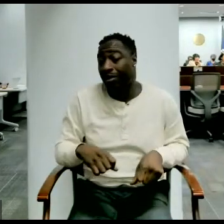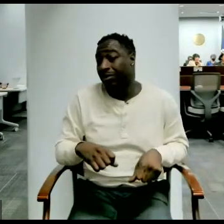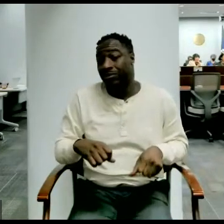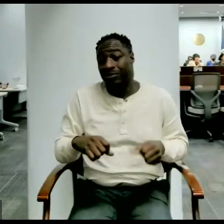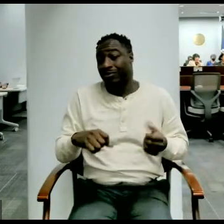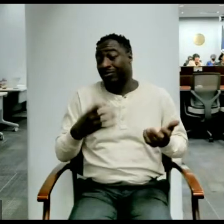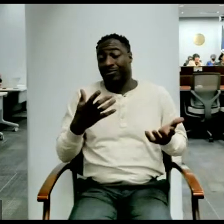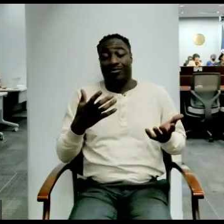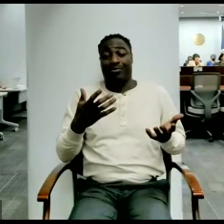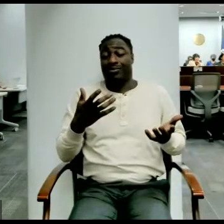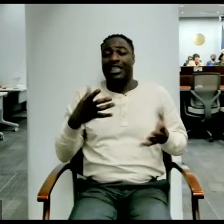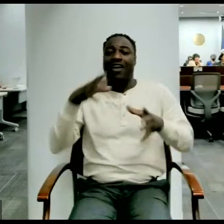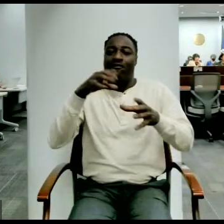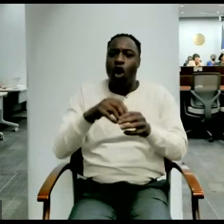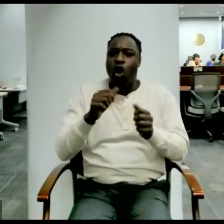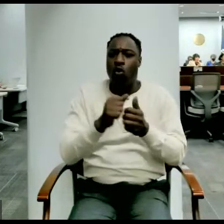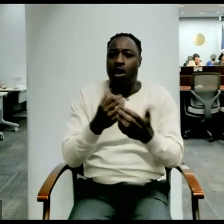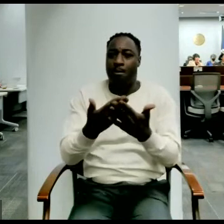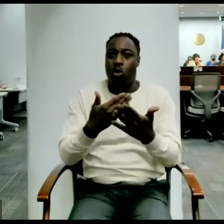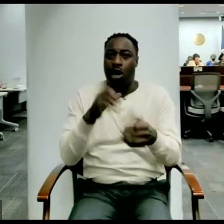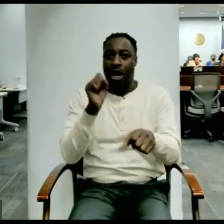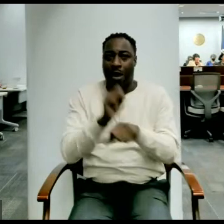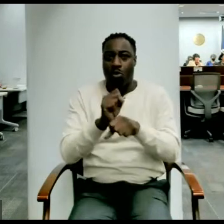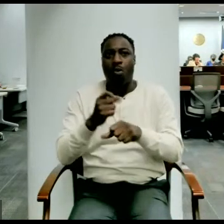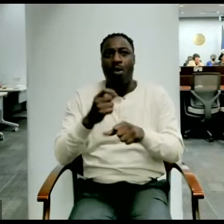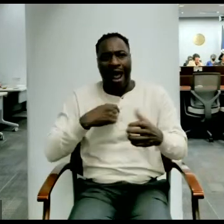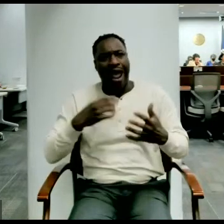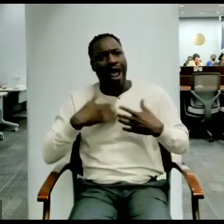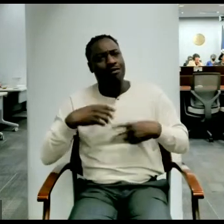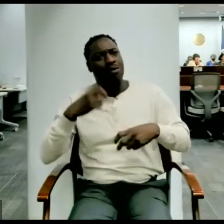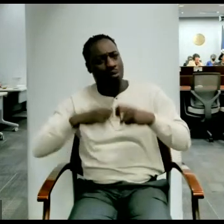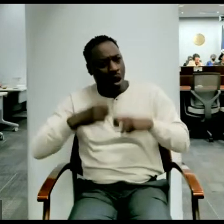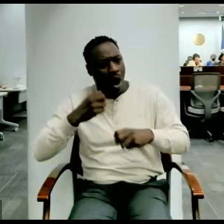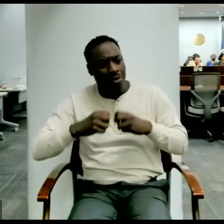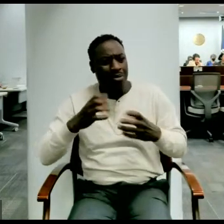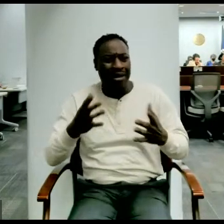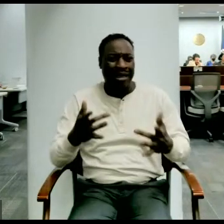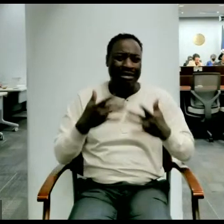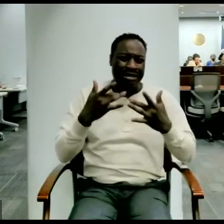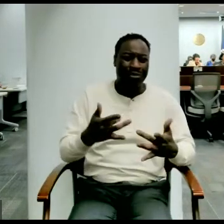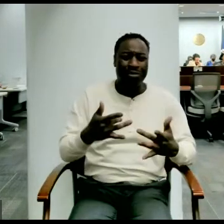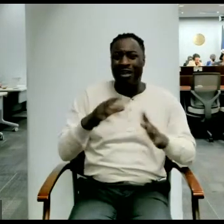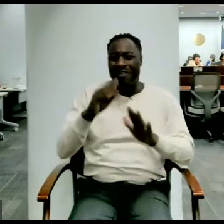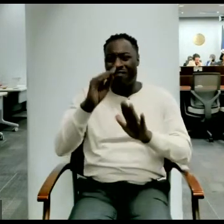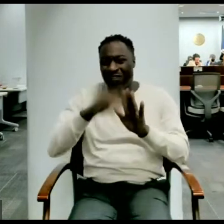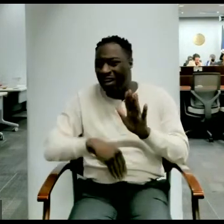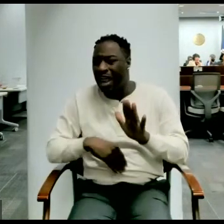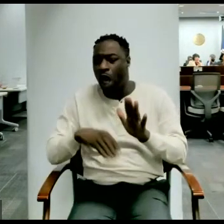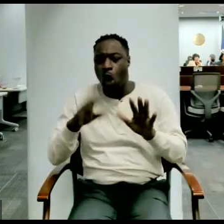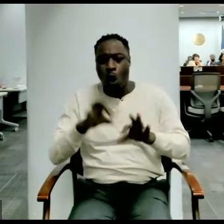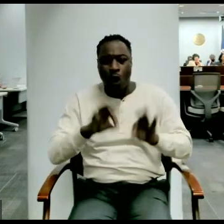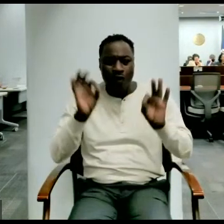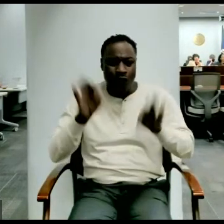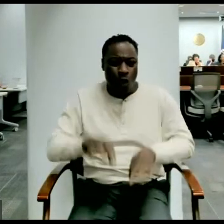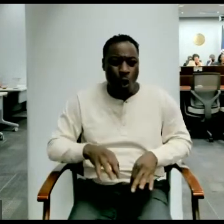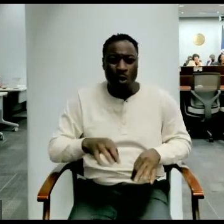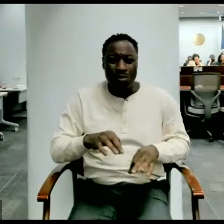whatever the step is. I have, I have a bit of a problem typically filling out or completing a form in this way. Is there some option?